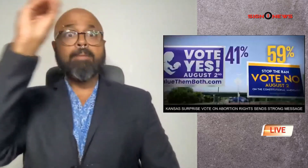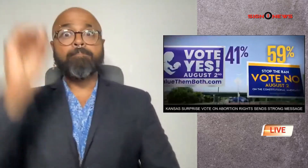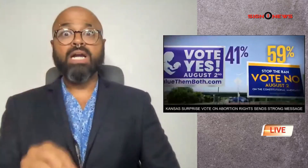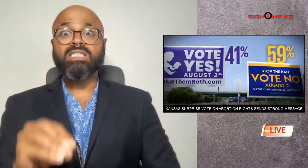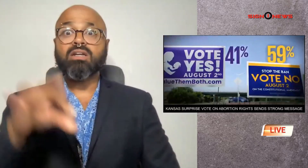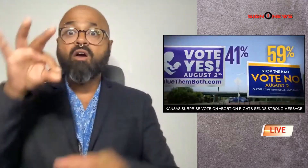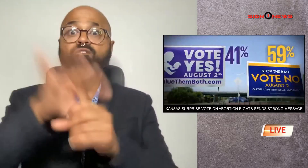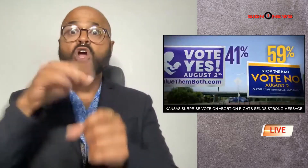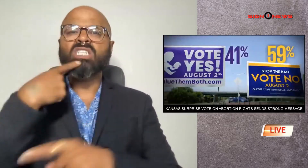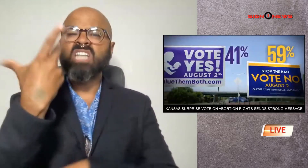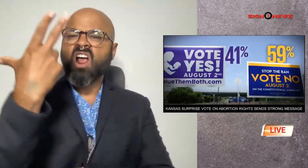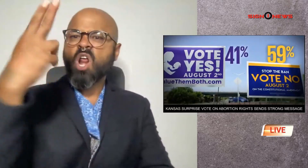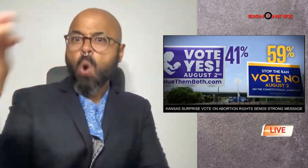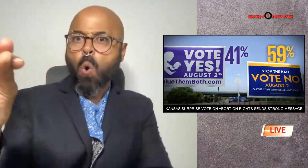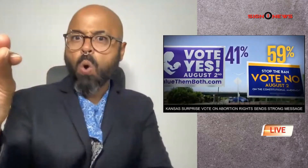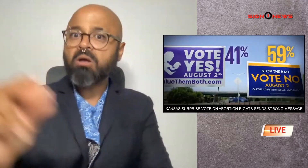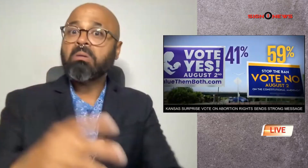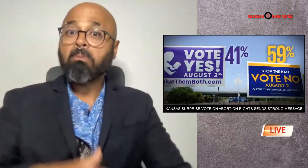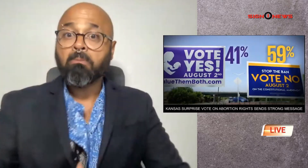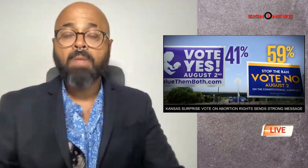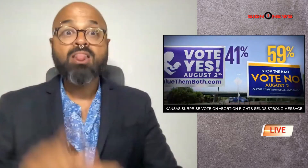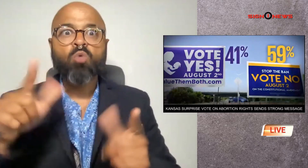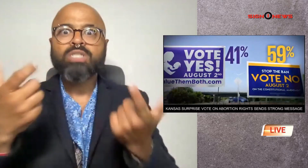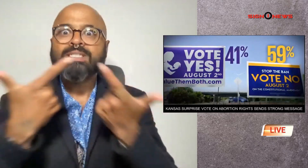a stunning 59% of voters said no